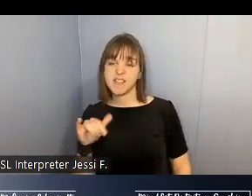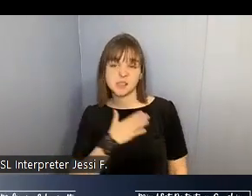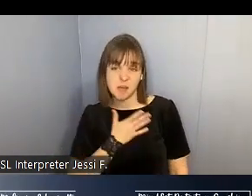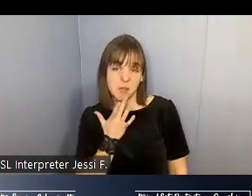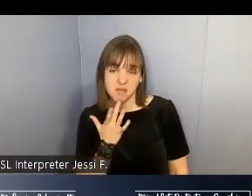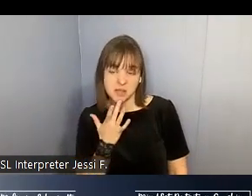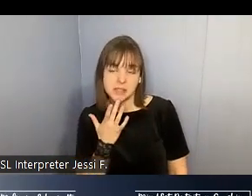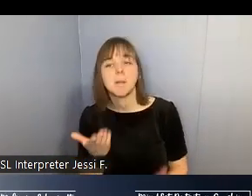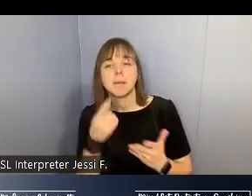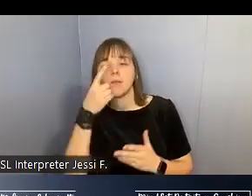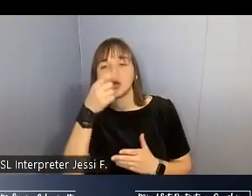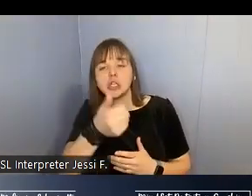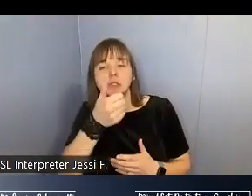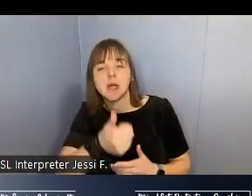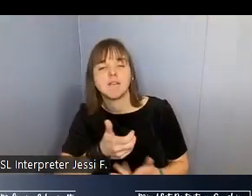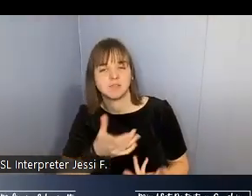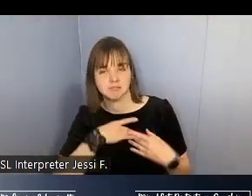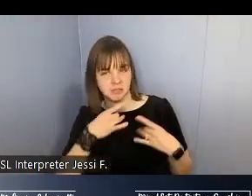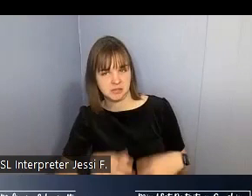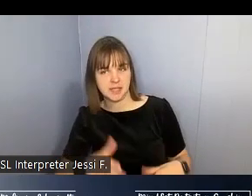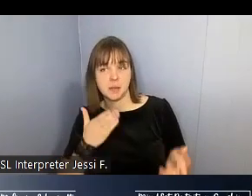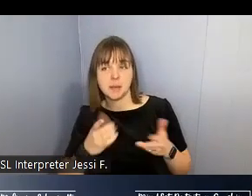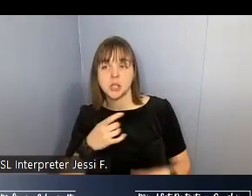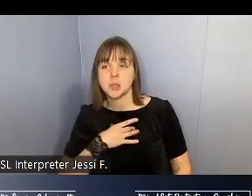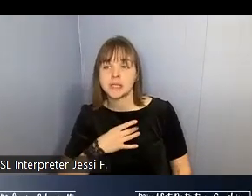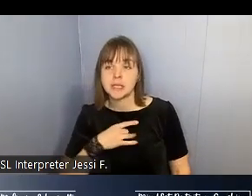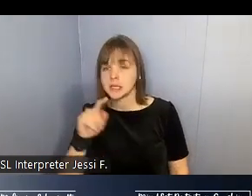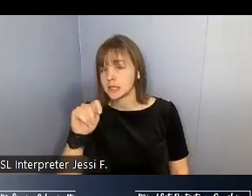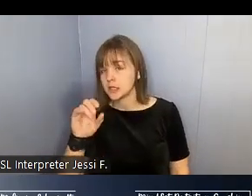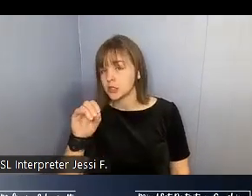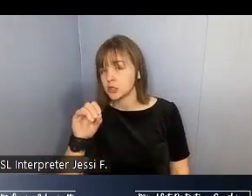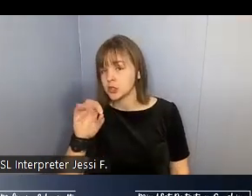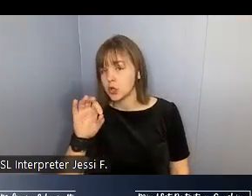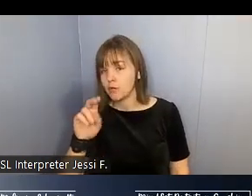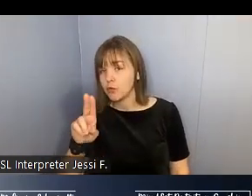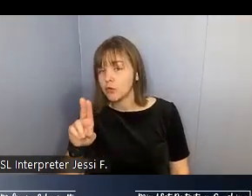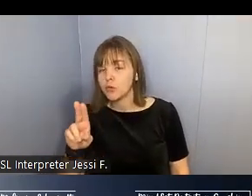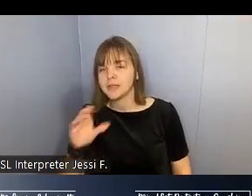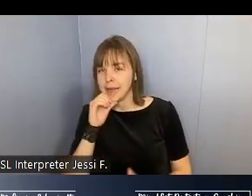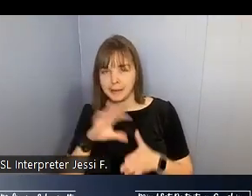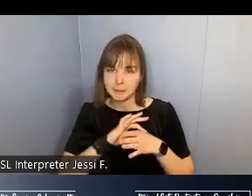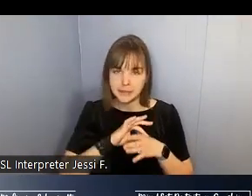Maybe you're meatless, and tofu is your thing. Or you're focusing on beans or other meatless options.